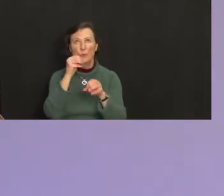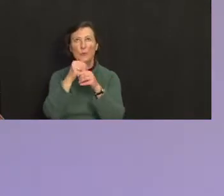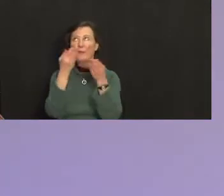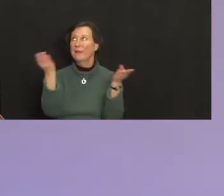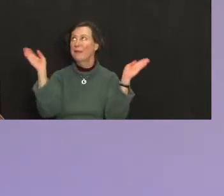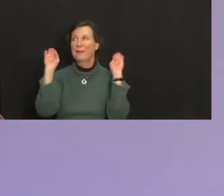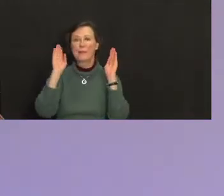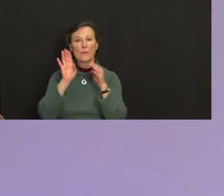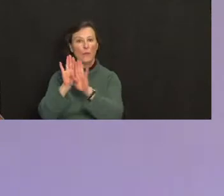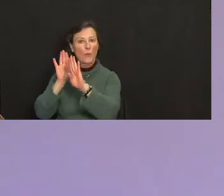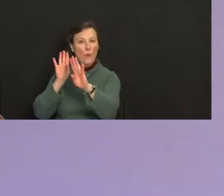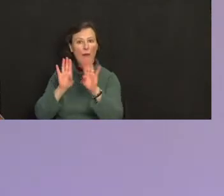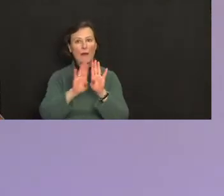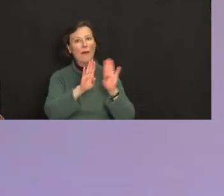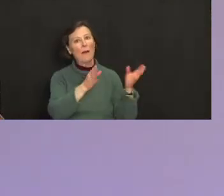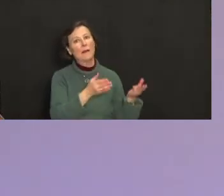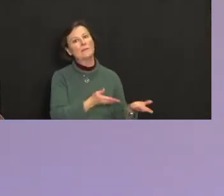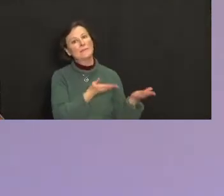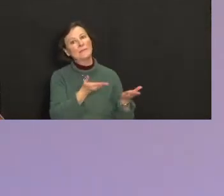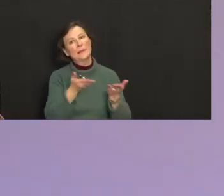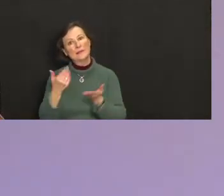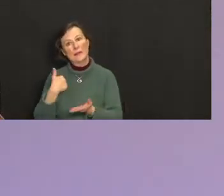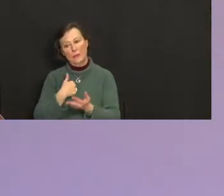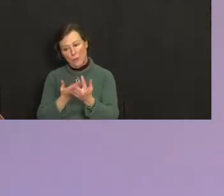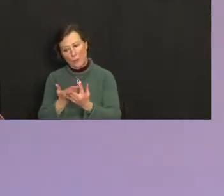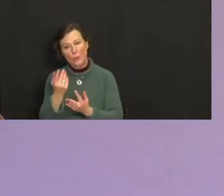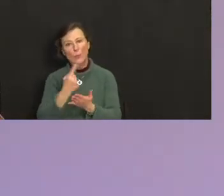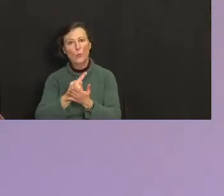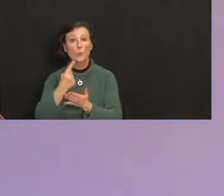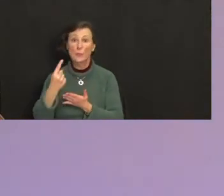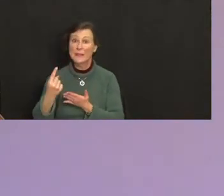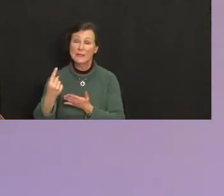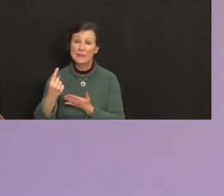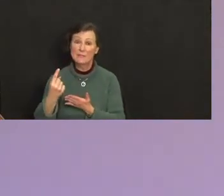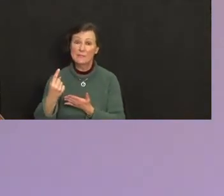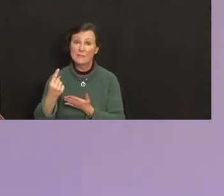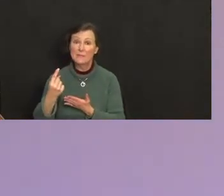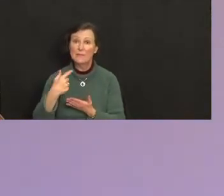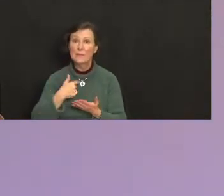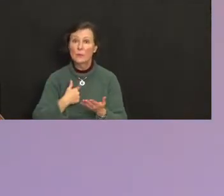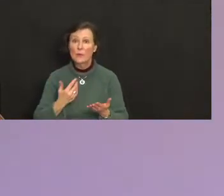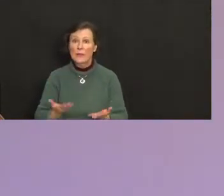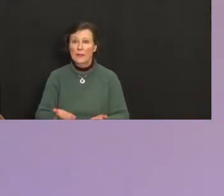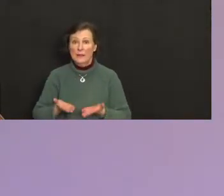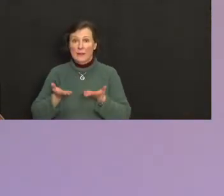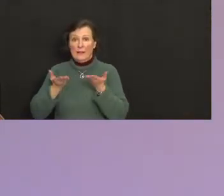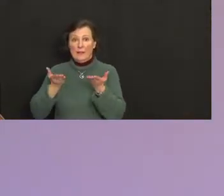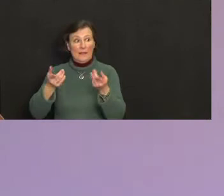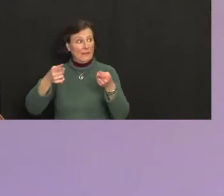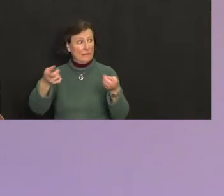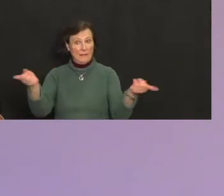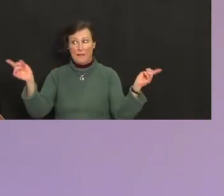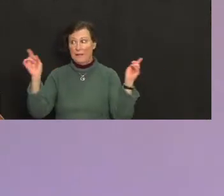that carry us through our week. We lift this community onto our shoulders